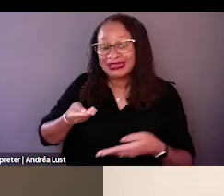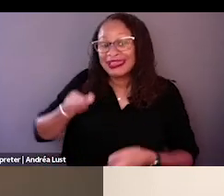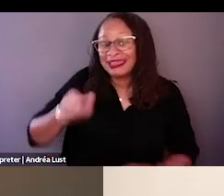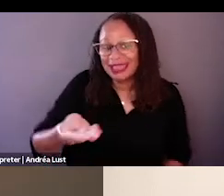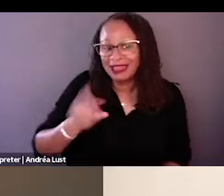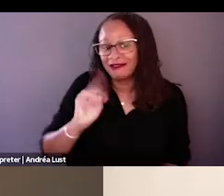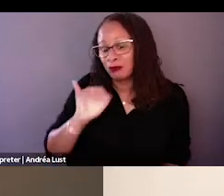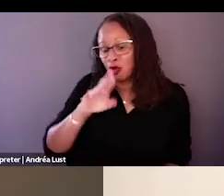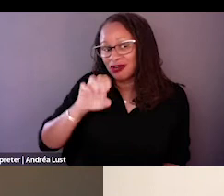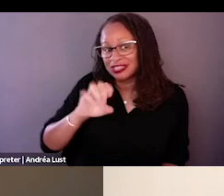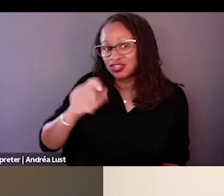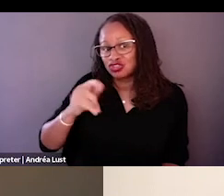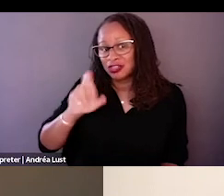museum's website?